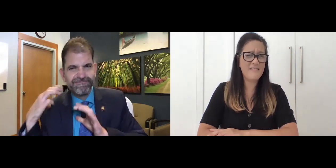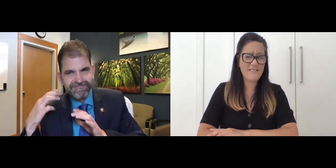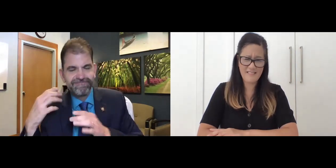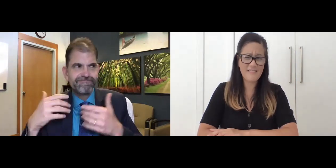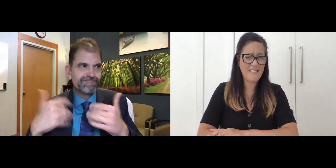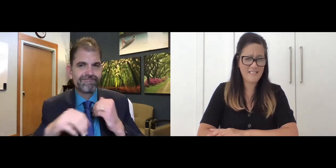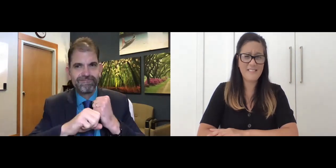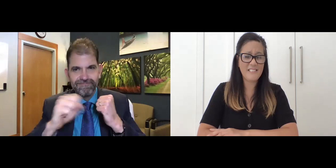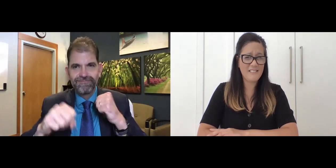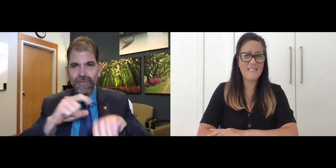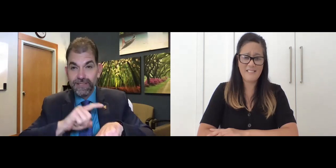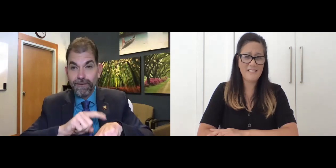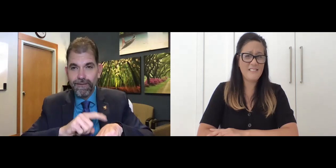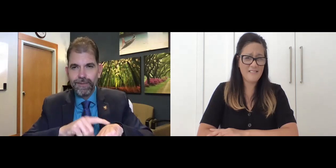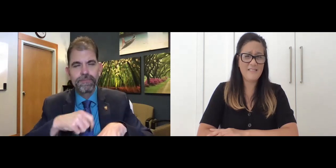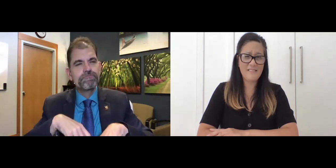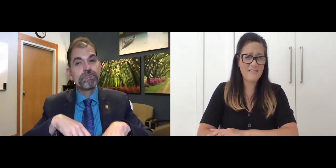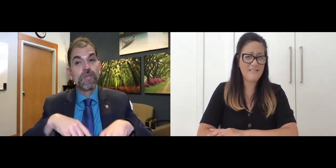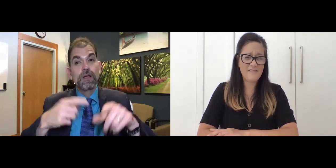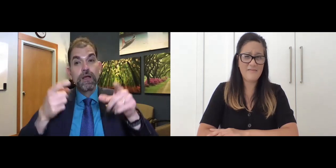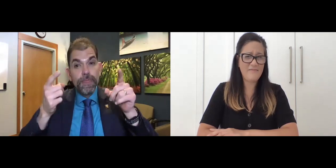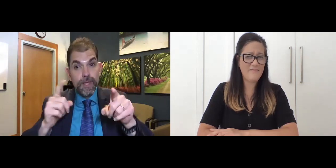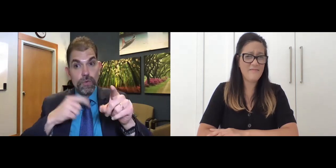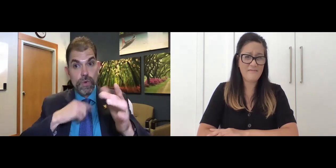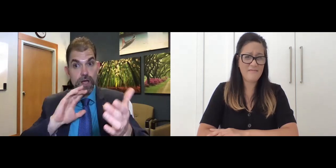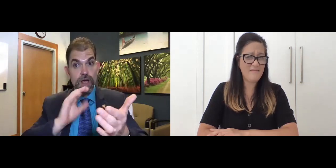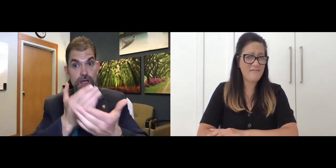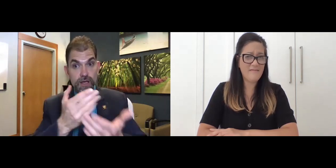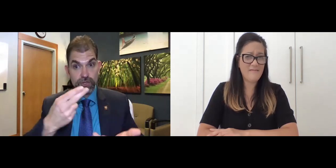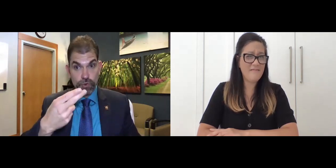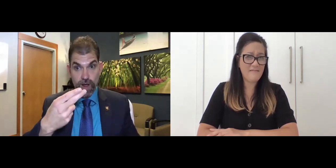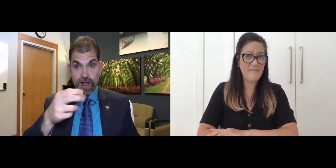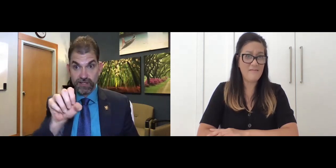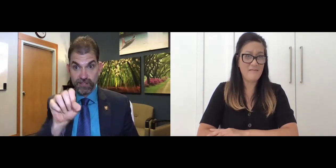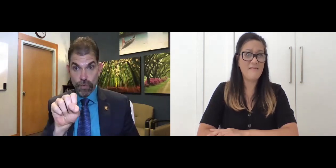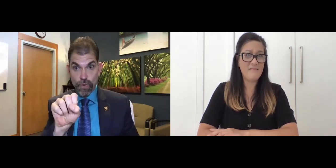it was arduous. It was a lot. It took longer. Everything took so much longer.